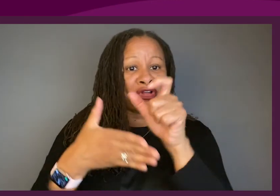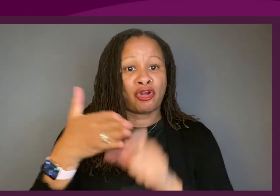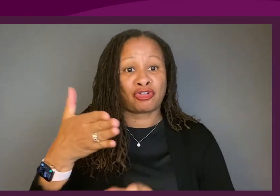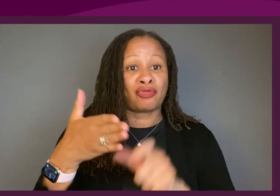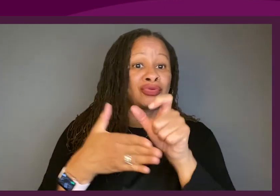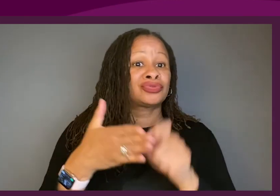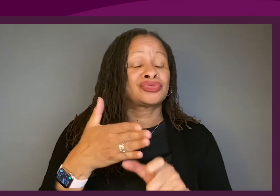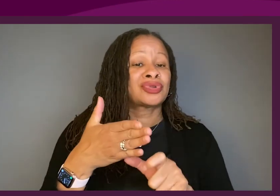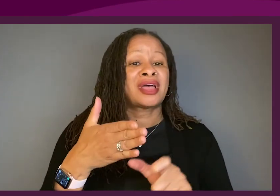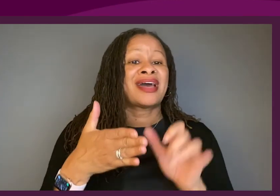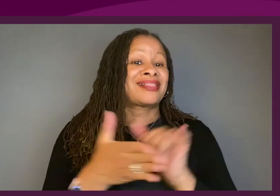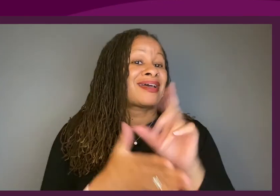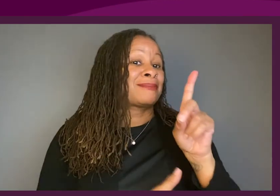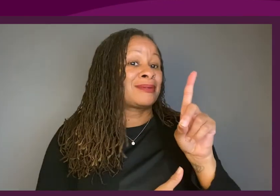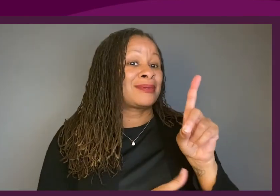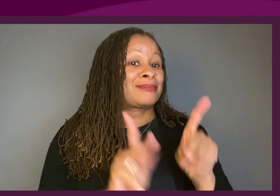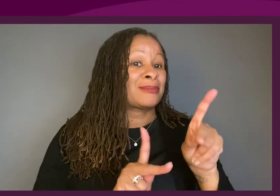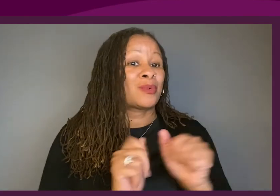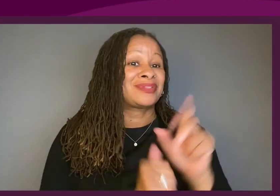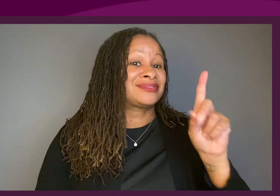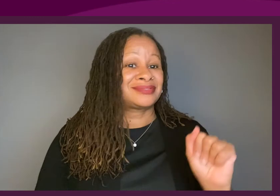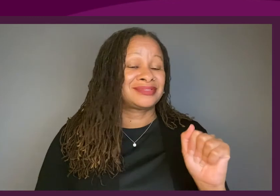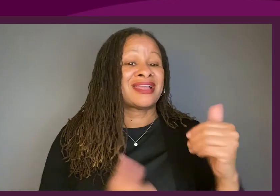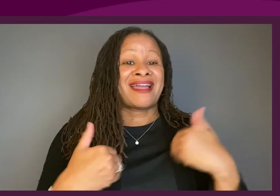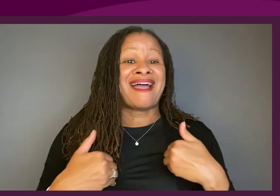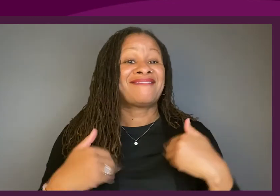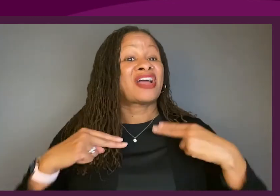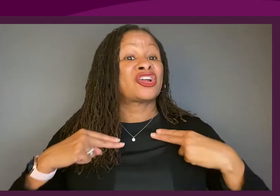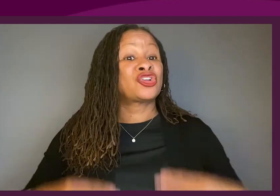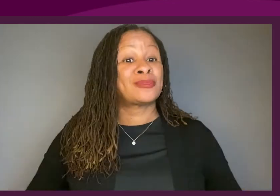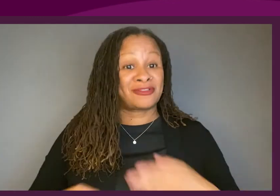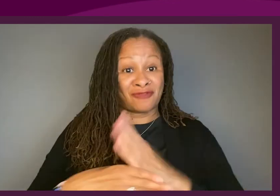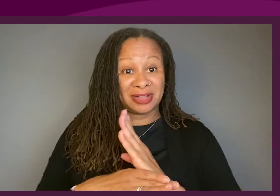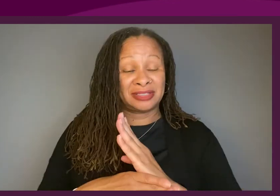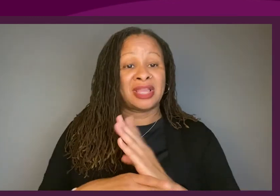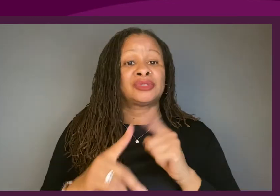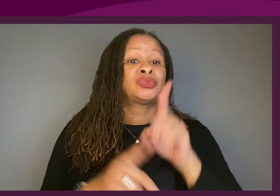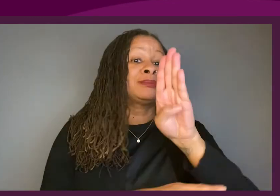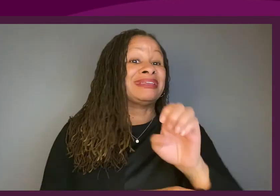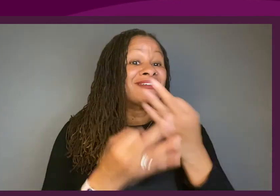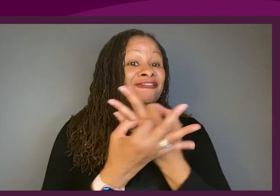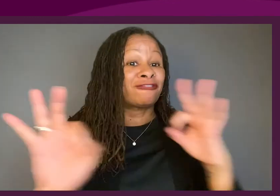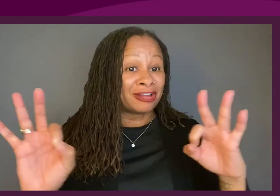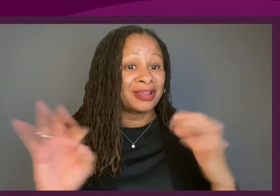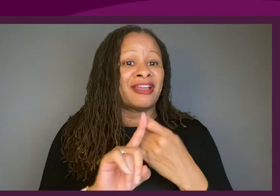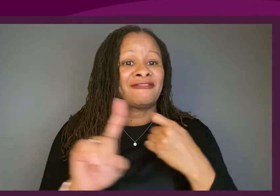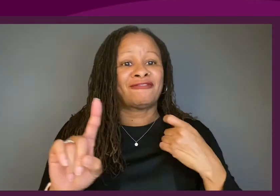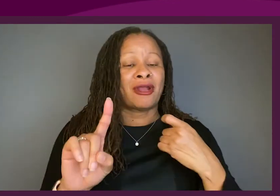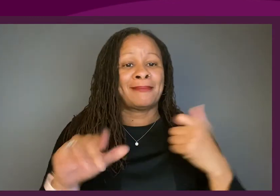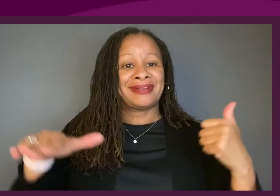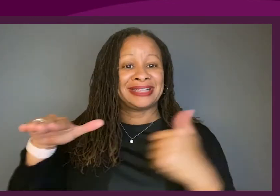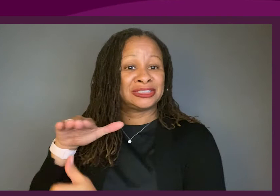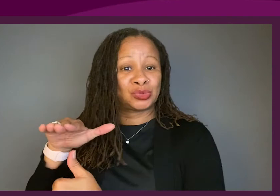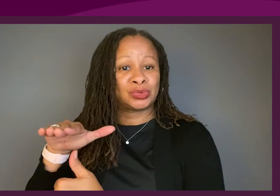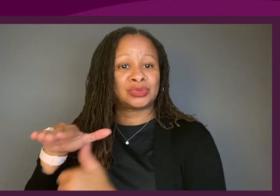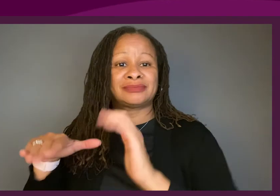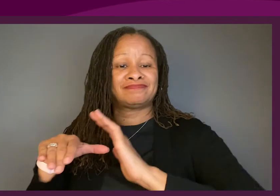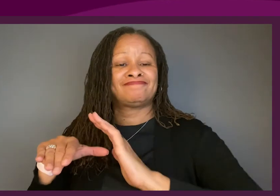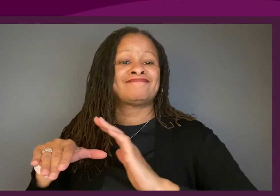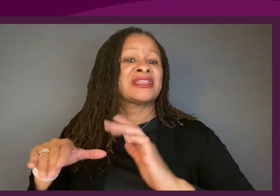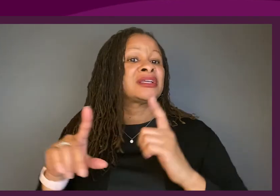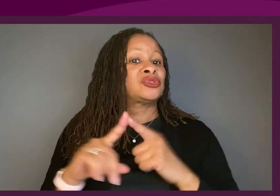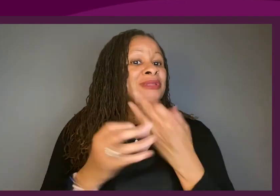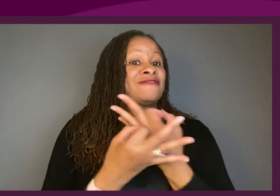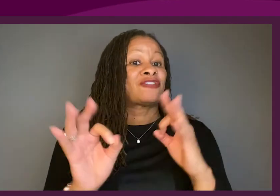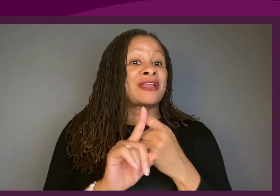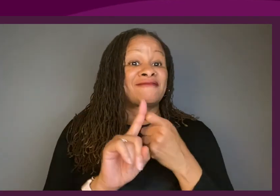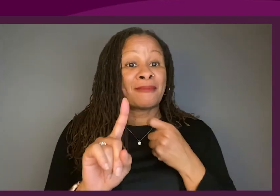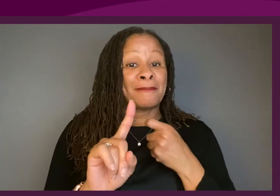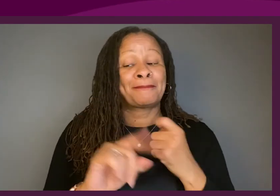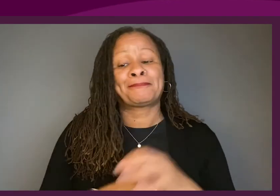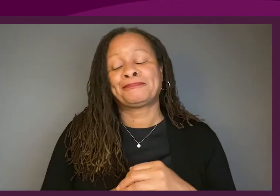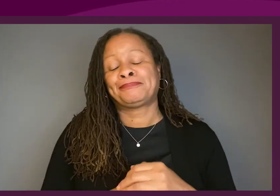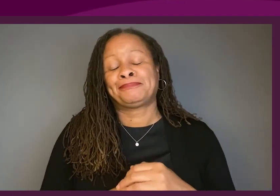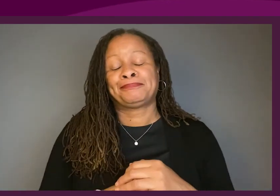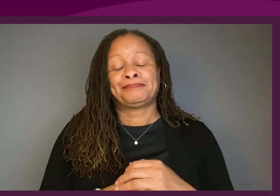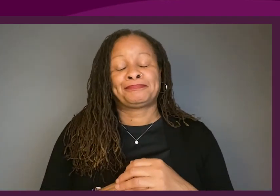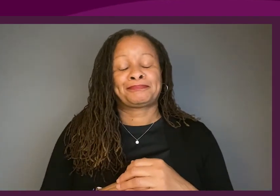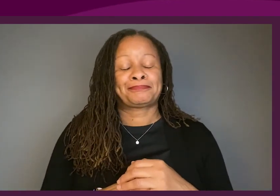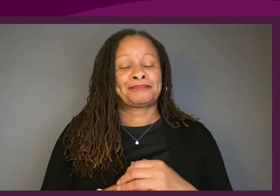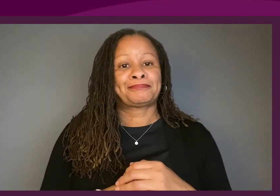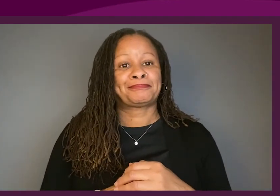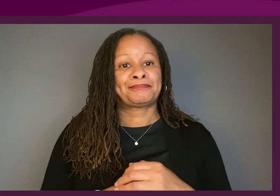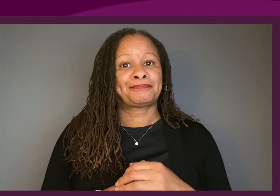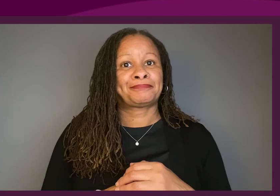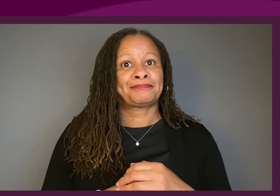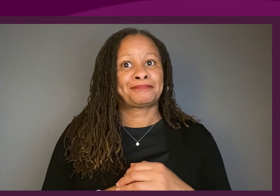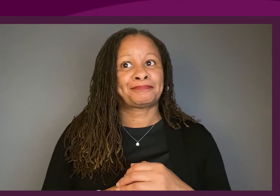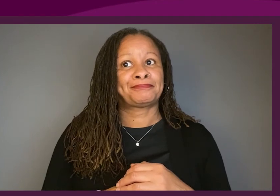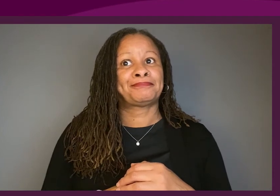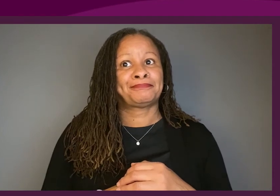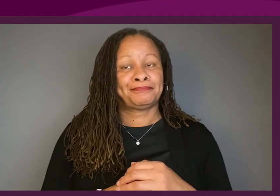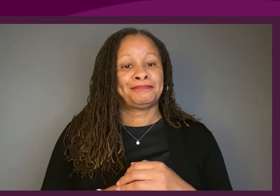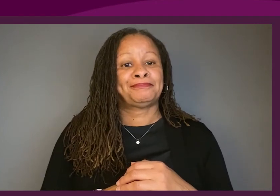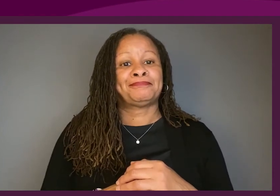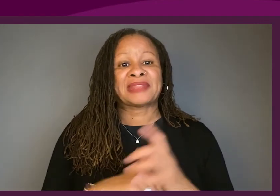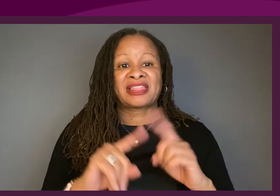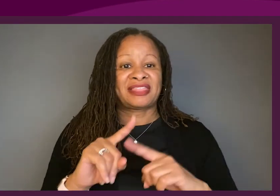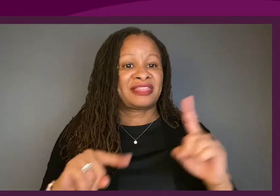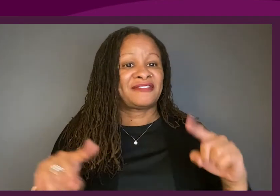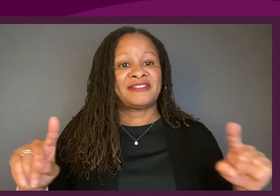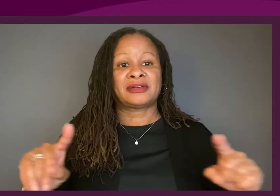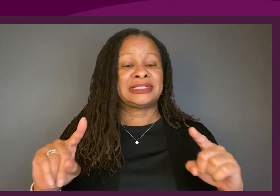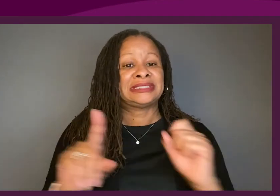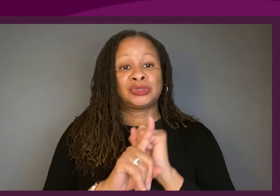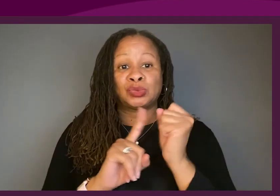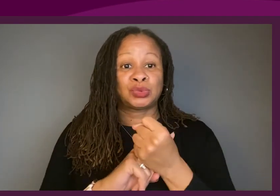from being the very circumstances under which we are seeing people being held in congregate,